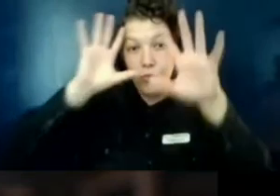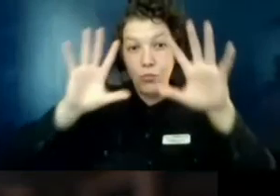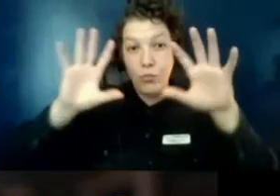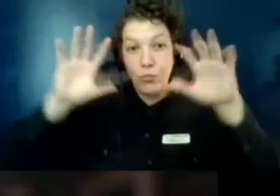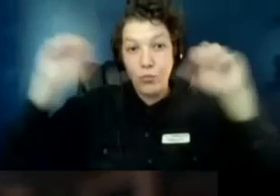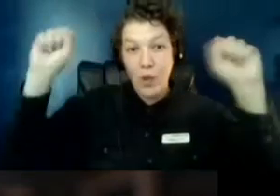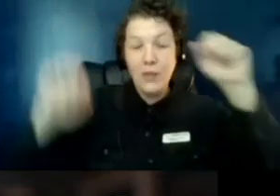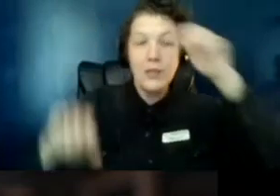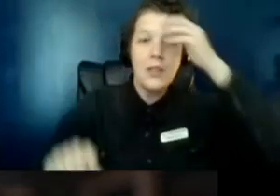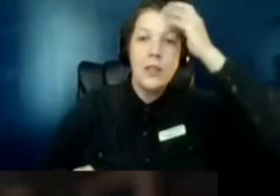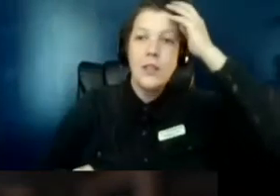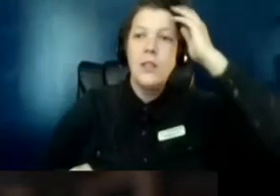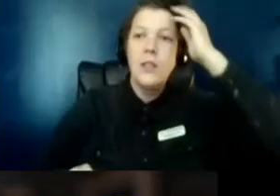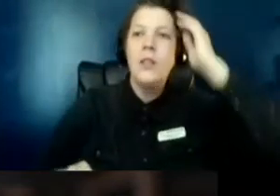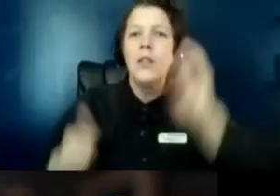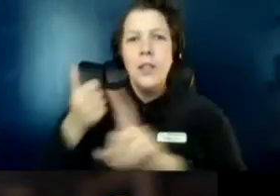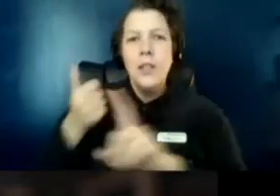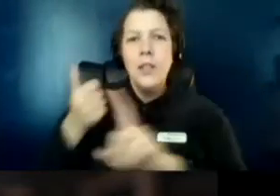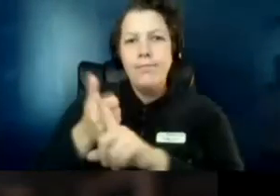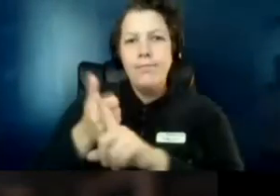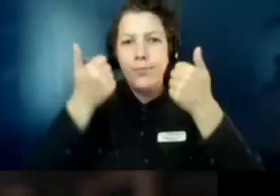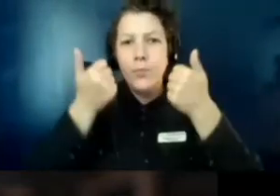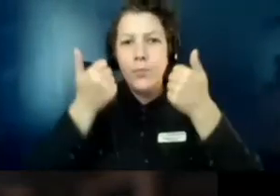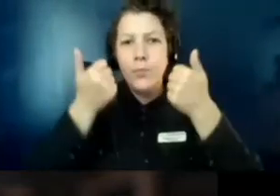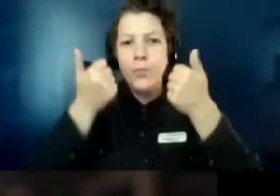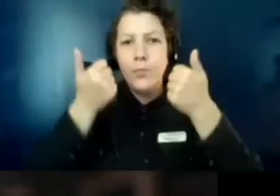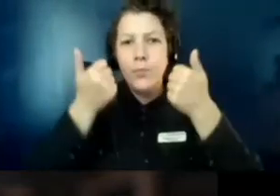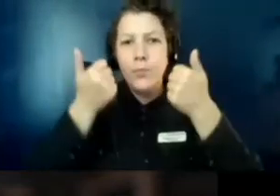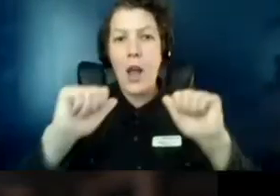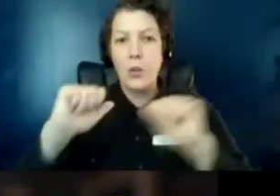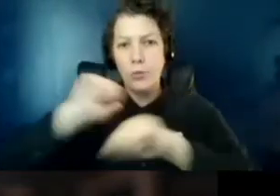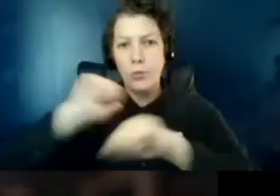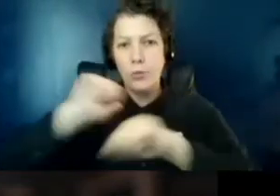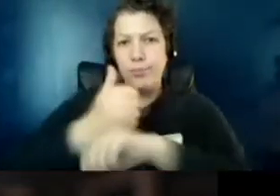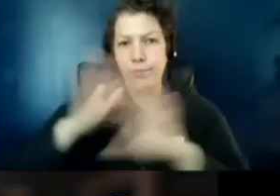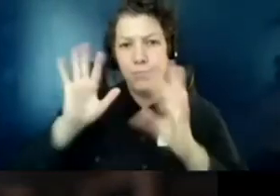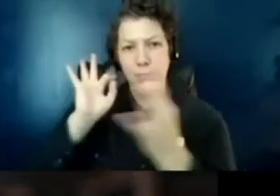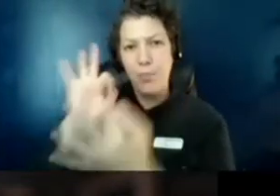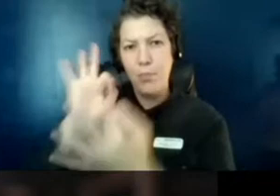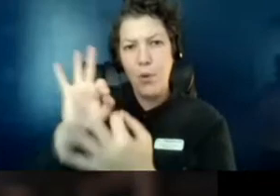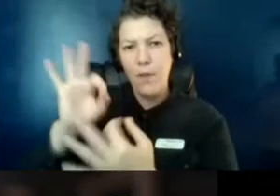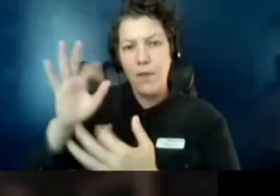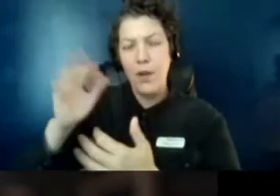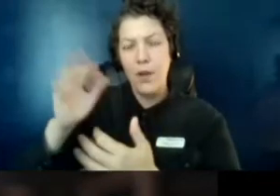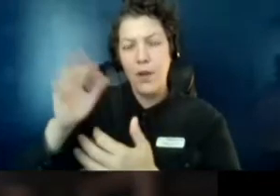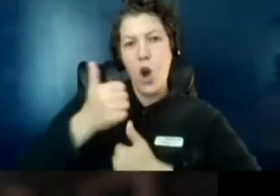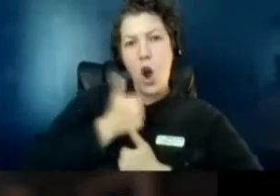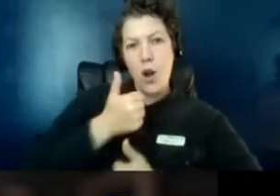a team, including the astronomer to come in and he decided that the big problem is they